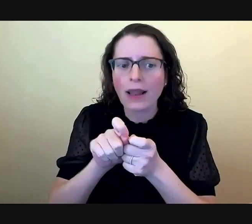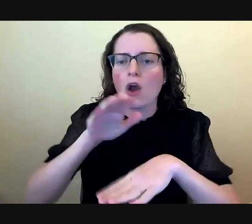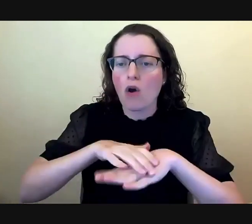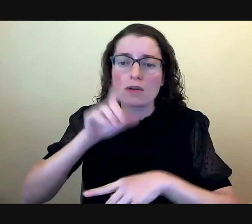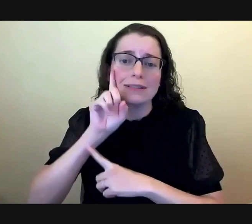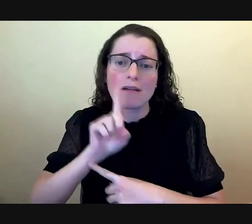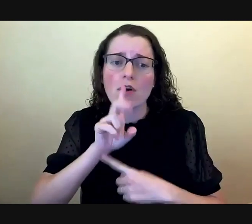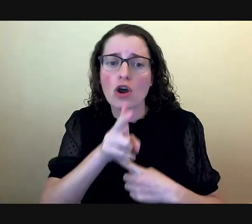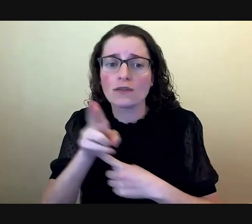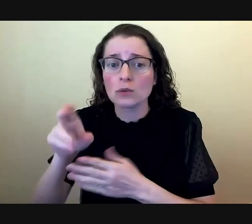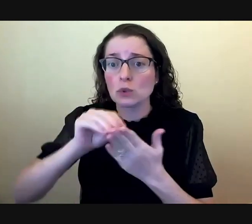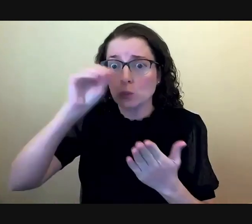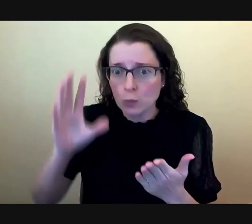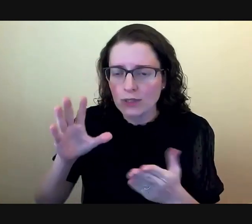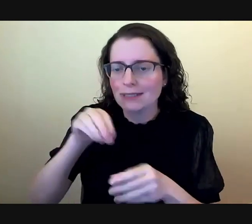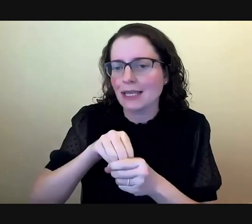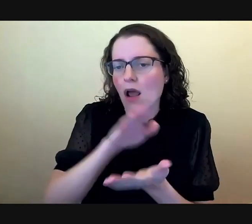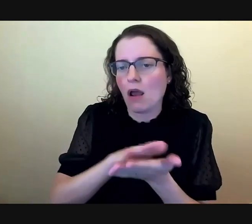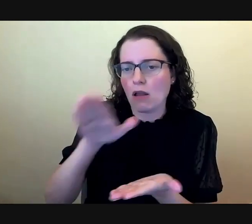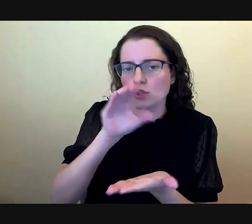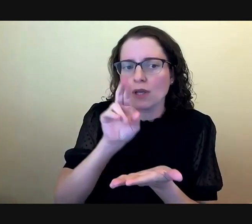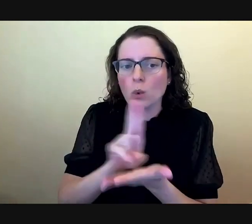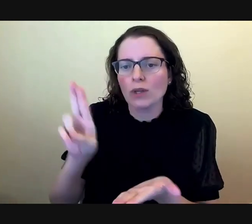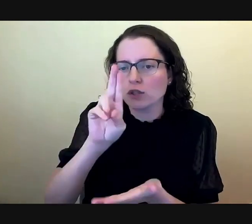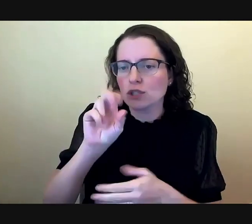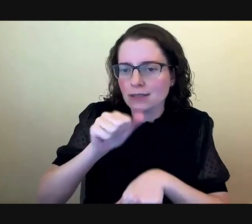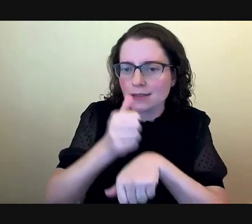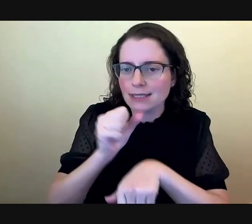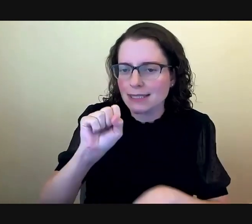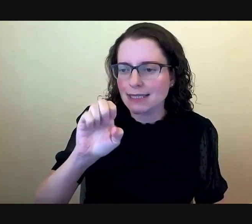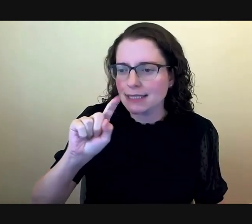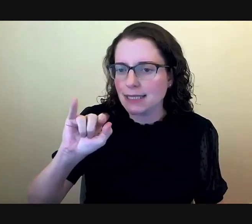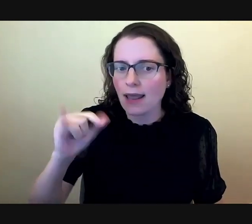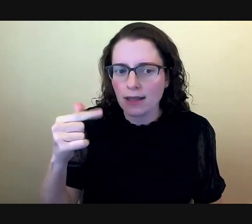I'll also be focusing specifically on deaf and hard of hearing students within the college and university setting.